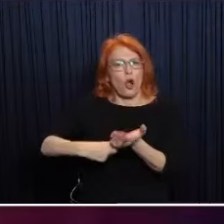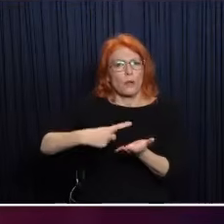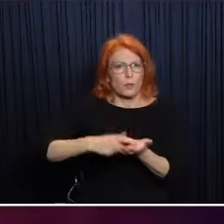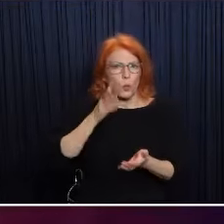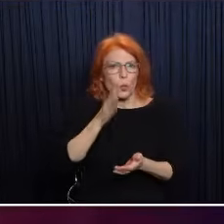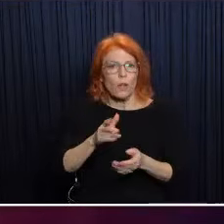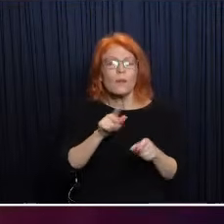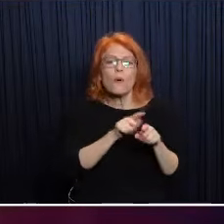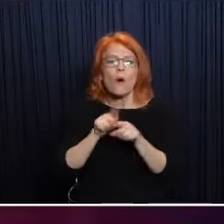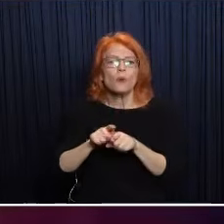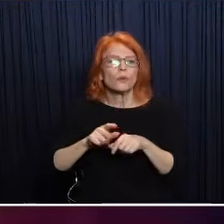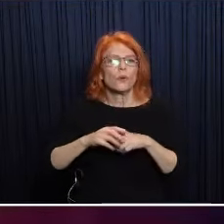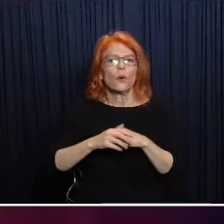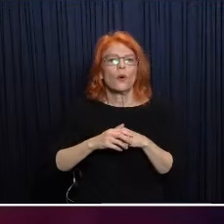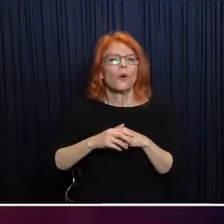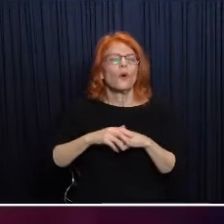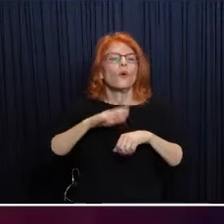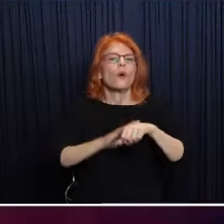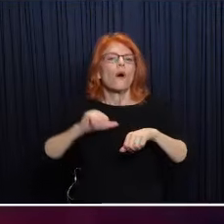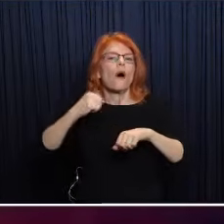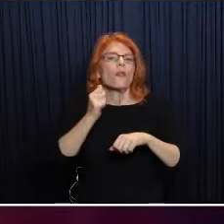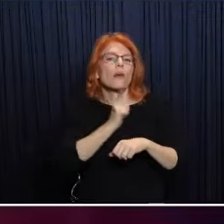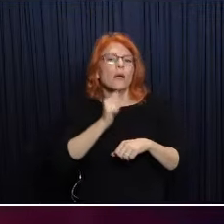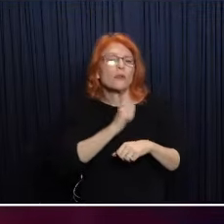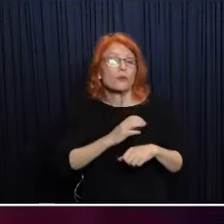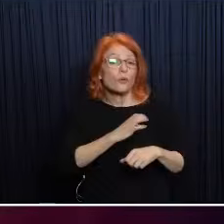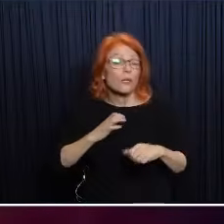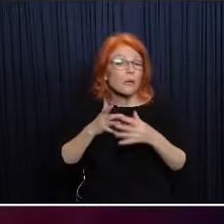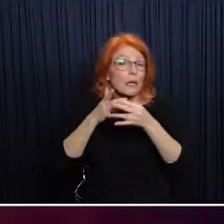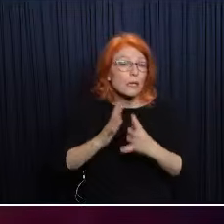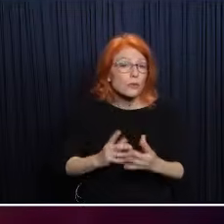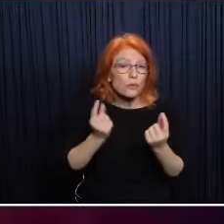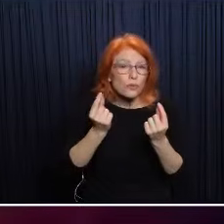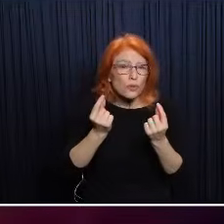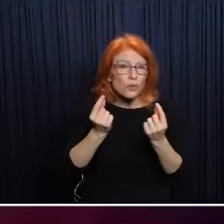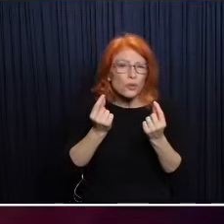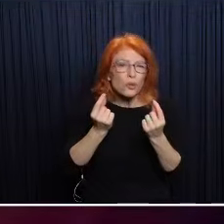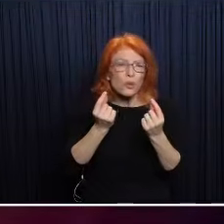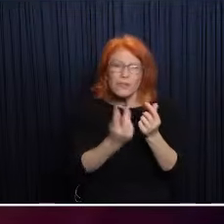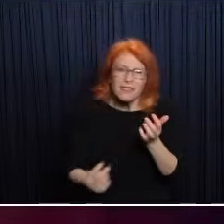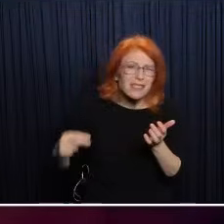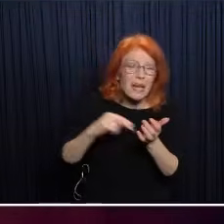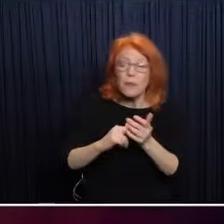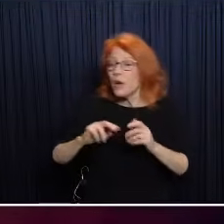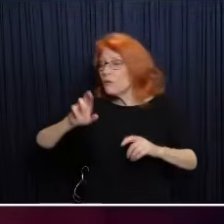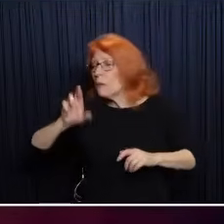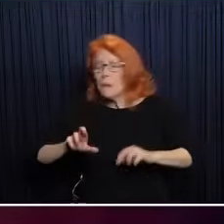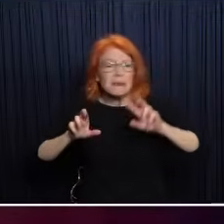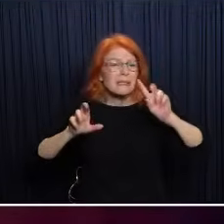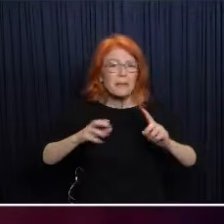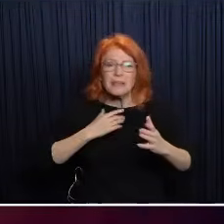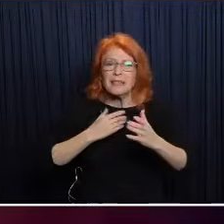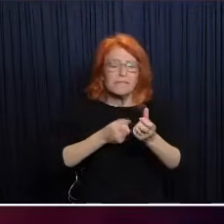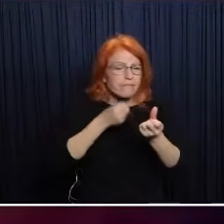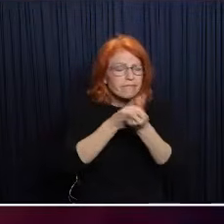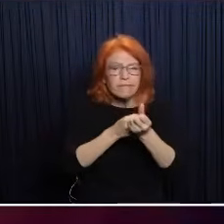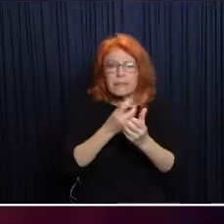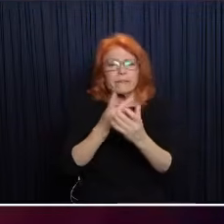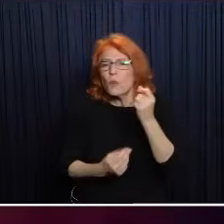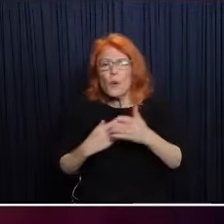CONGRESSMAN SCHWEIKERT'S BILL. I WILL PUSH THIS AND MAKE THE NATIONAL SECURITY ARGUMENTS AND